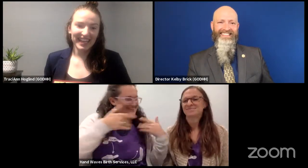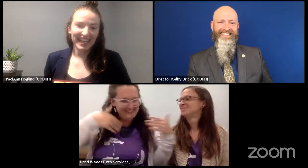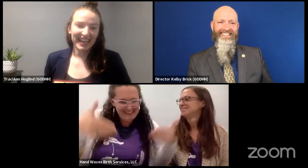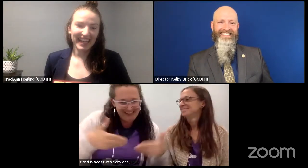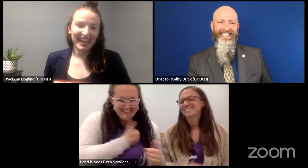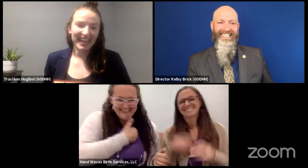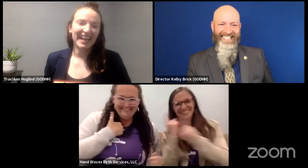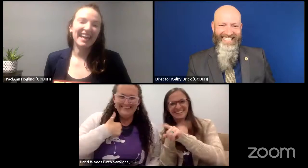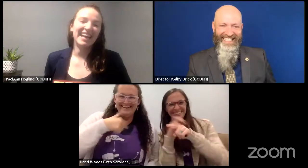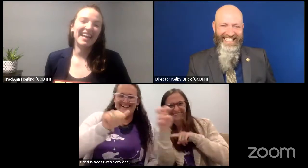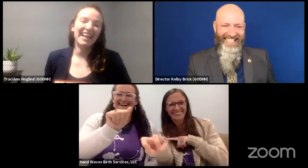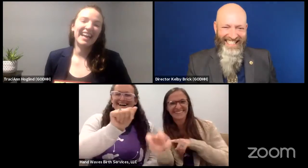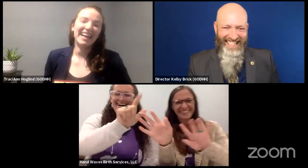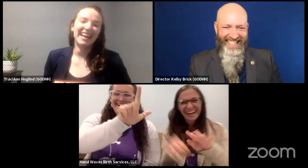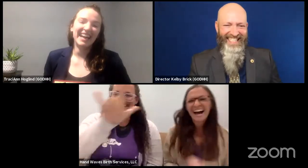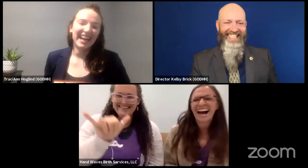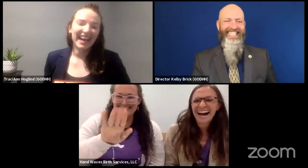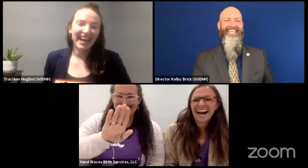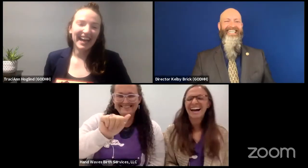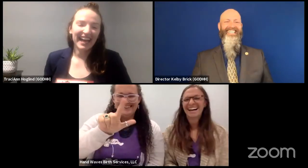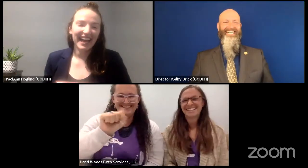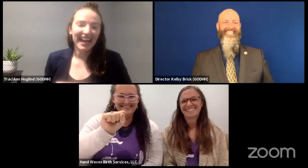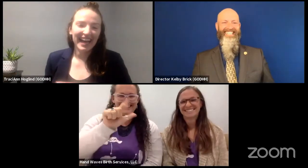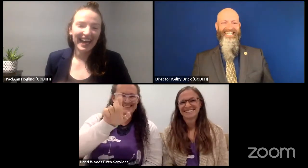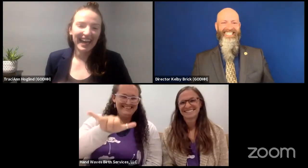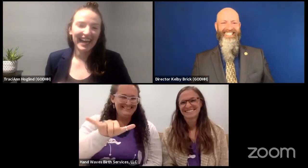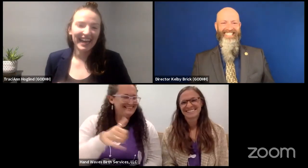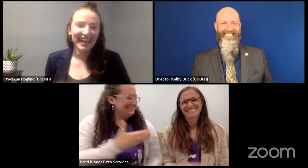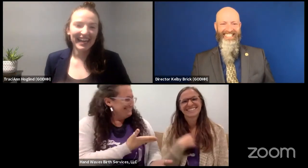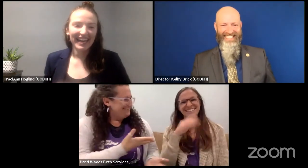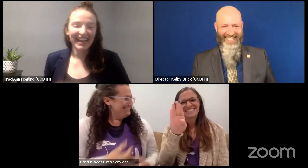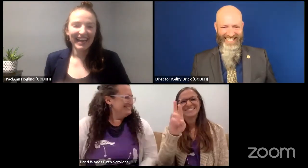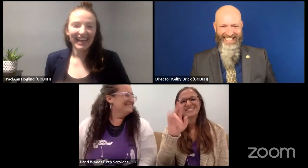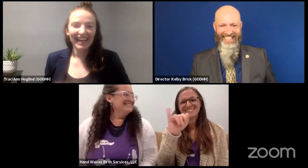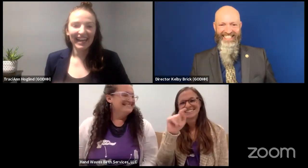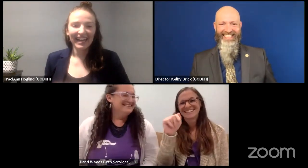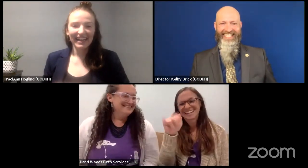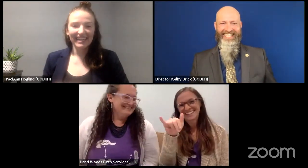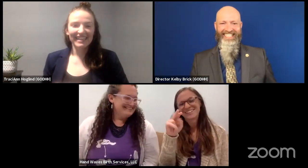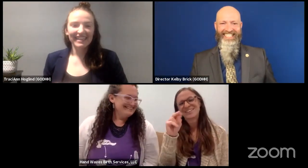Before we go on, E. Torres will's introduce ourselves. I'm Ally Balsillie and